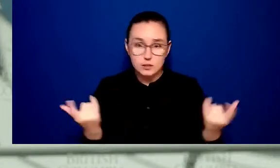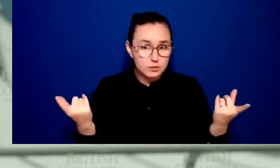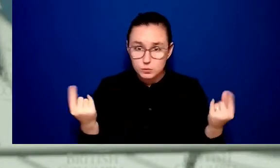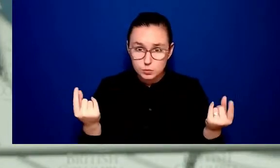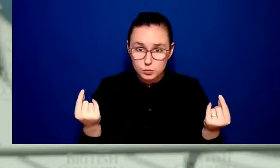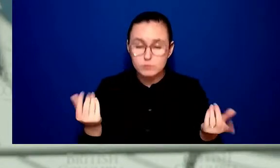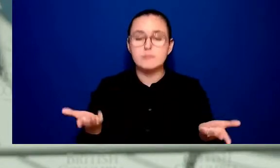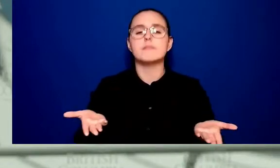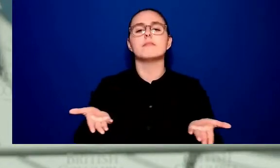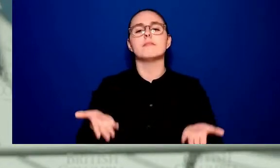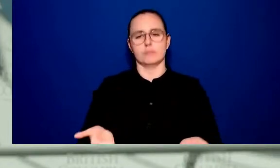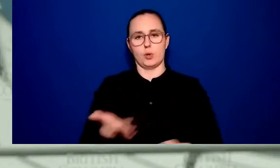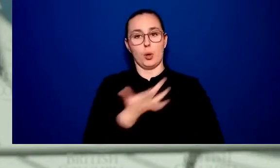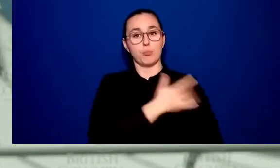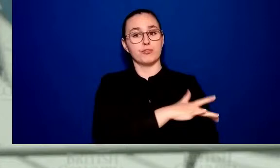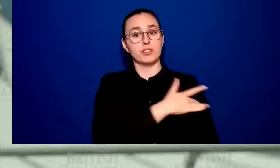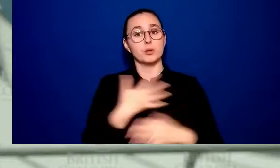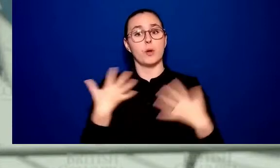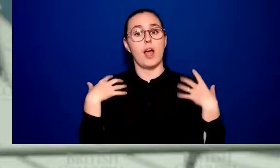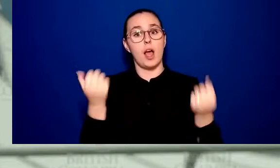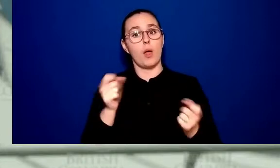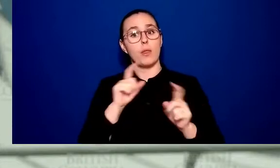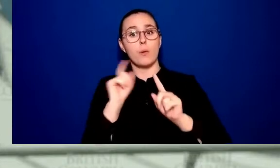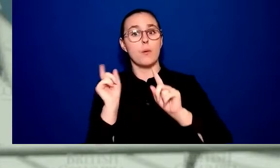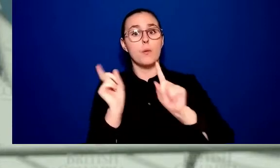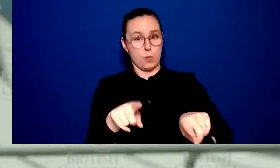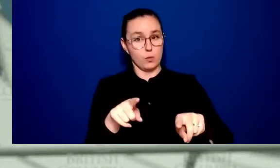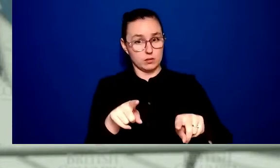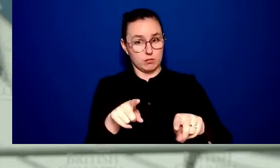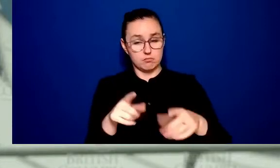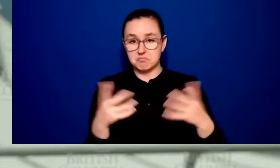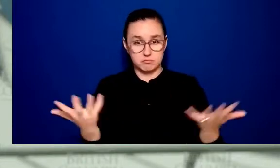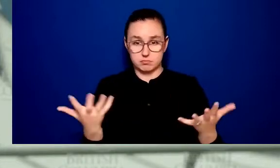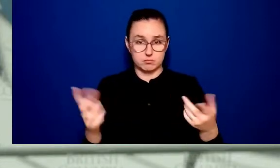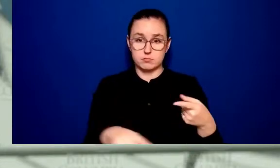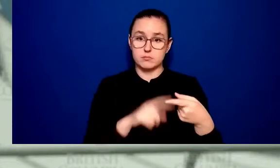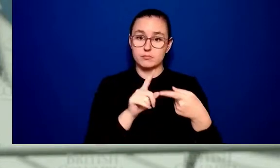Provincial Health officer order requiring Covid 19 immunization for all those working in long